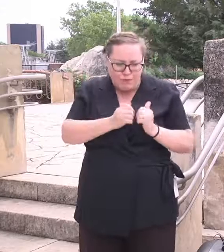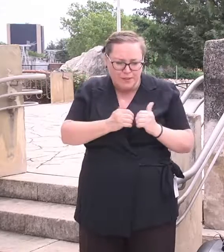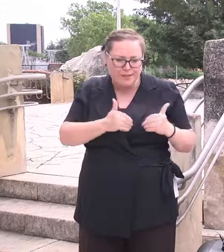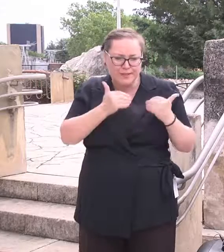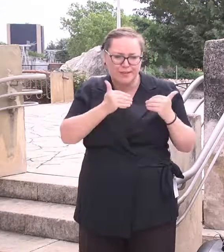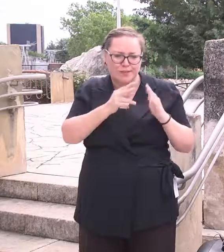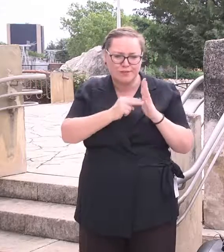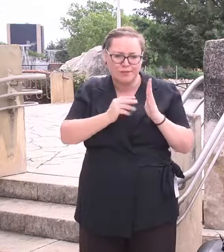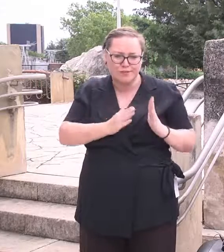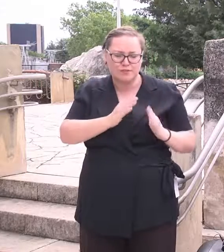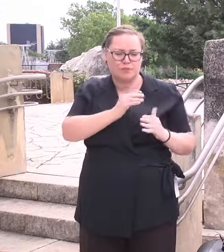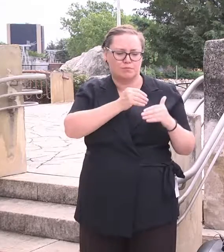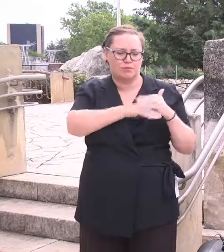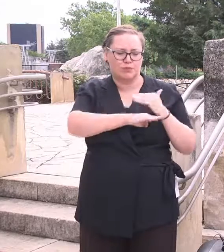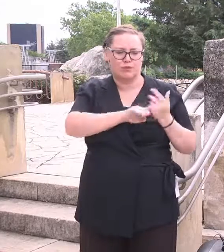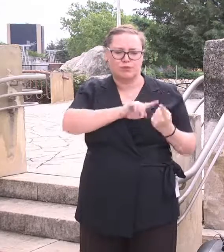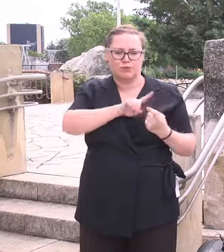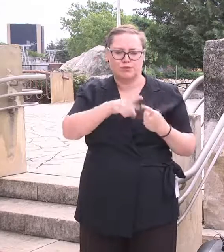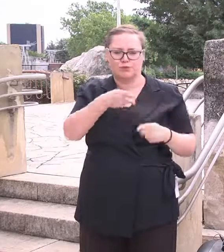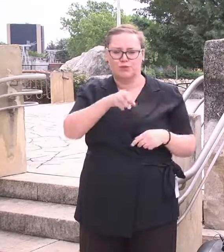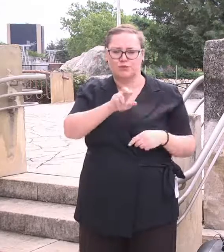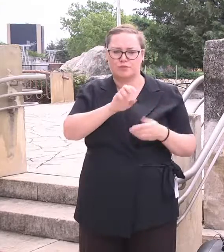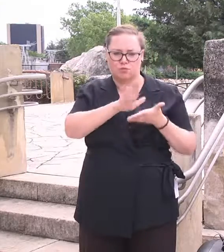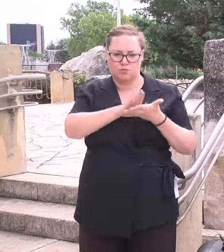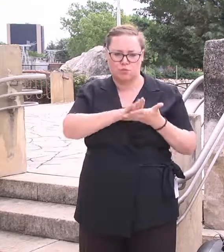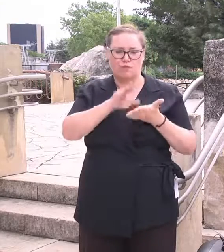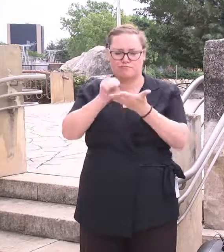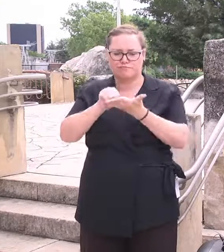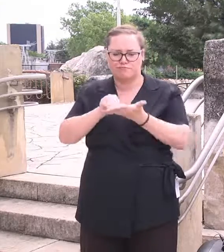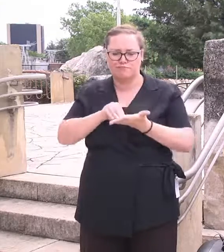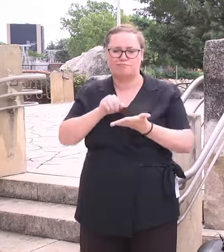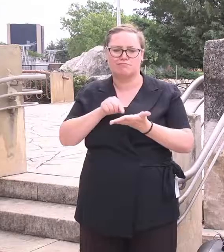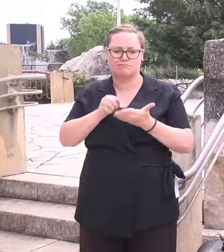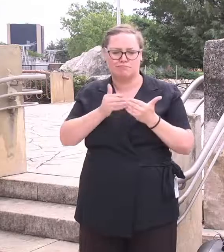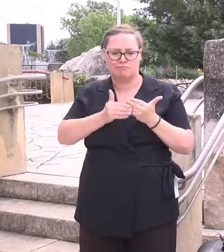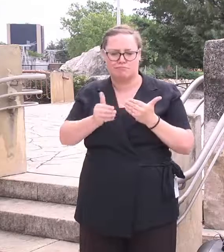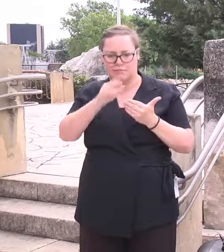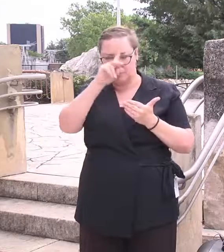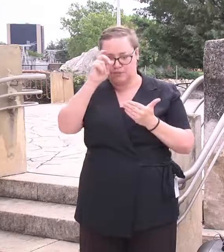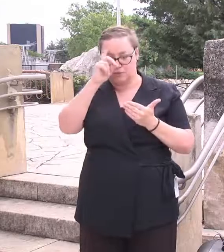to preschool uh and track their progress all summer long once you meet your goal you can